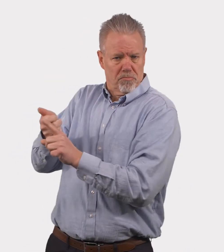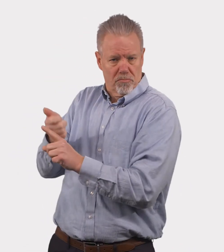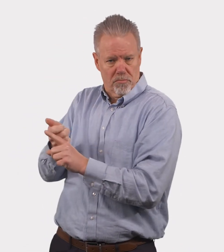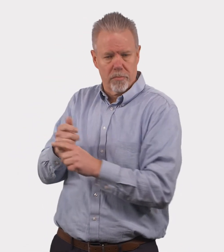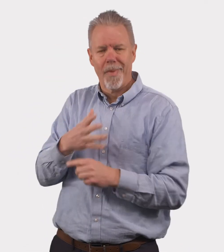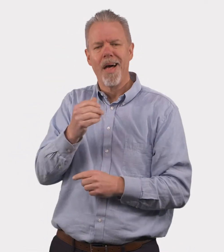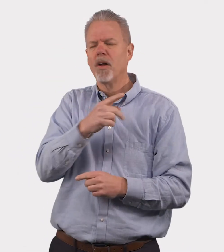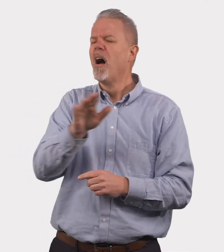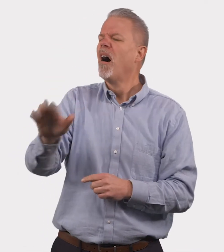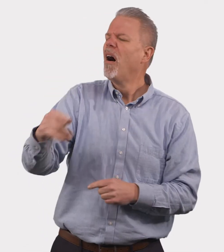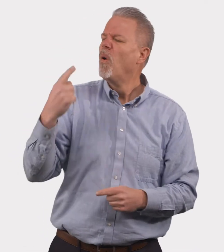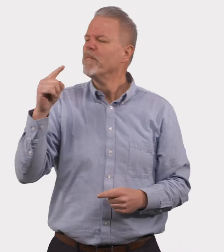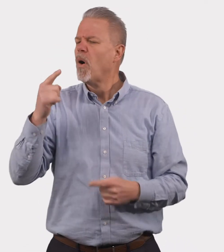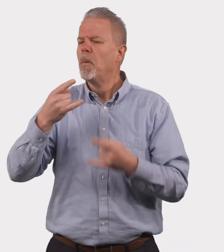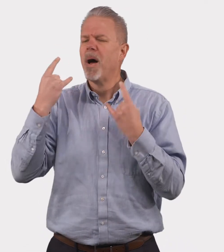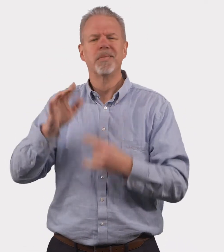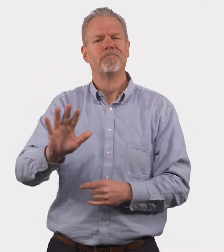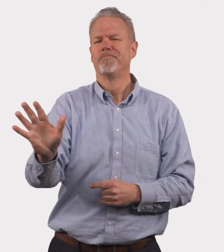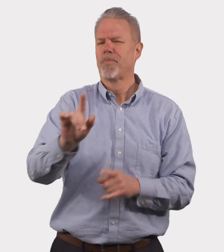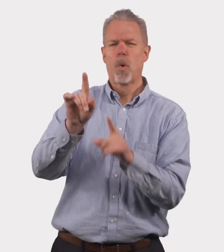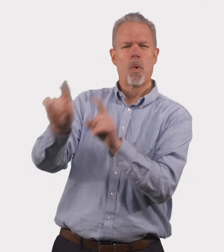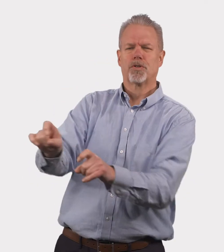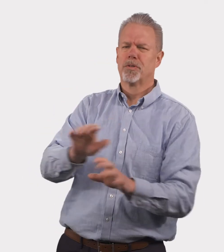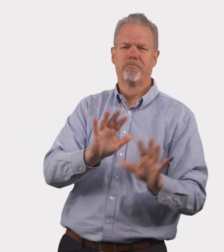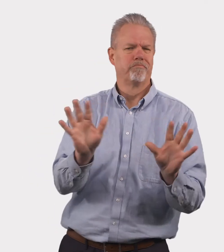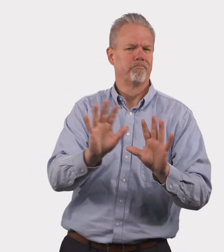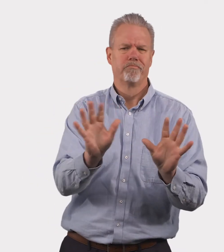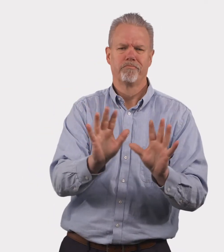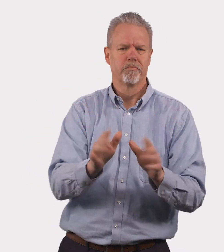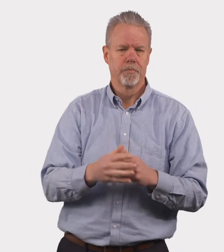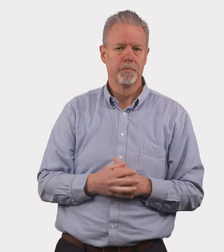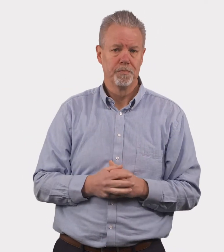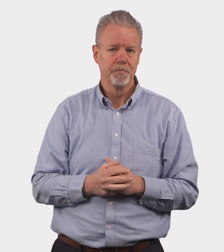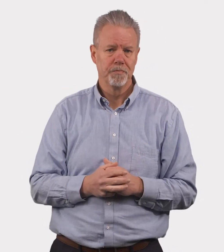Wearing a mask is a personal decision and should not be questioned.